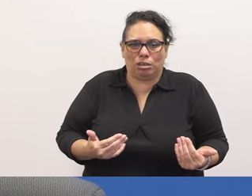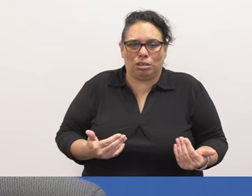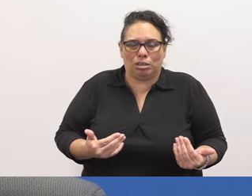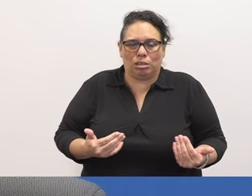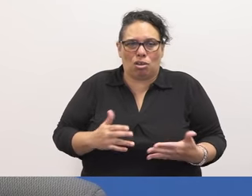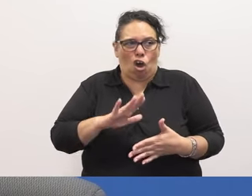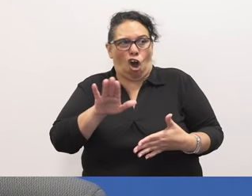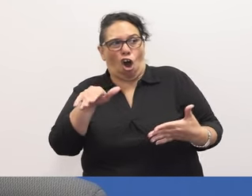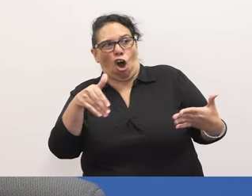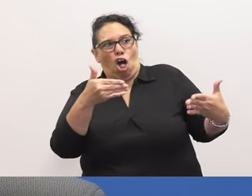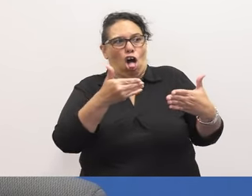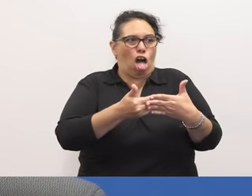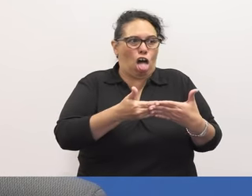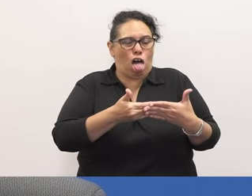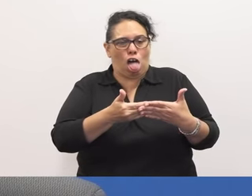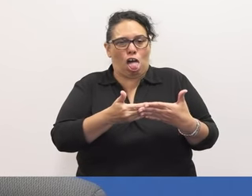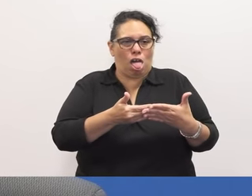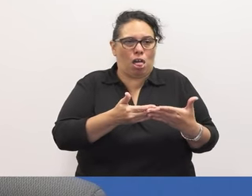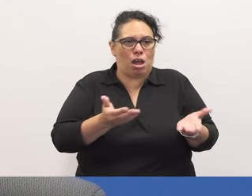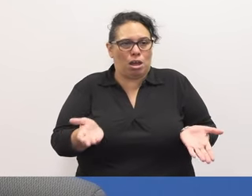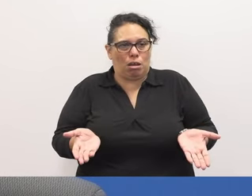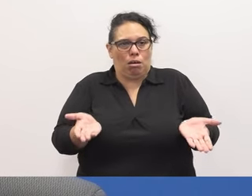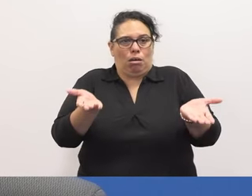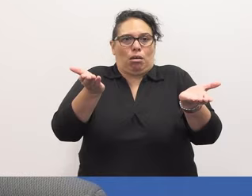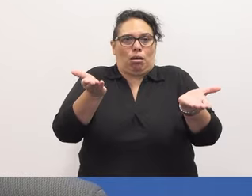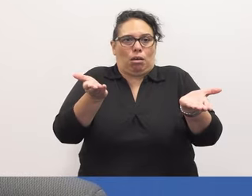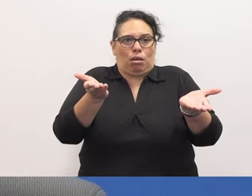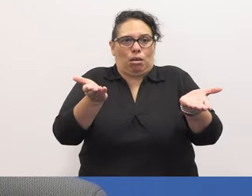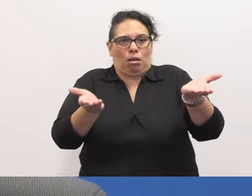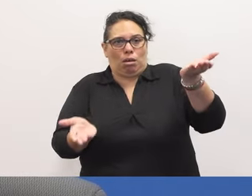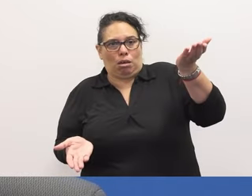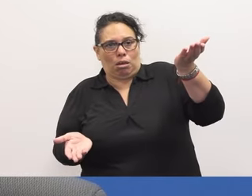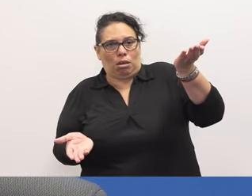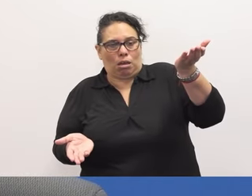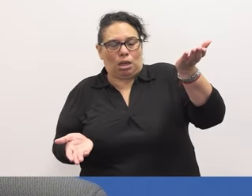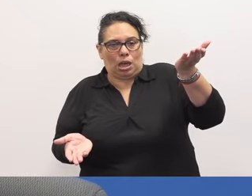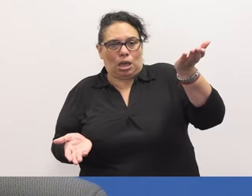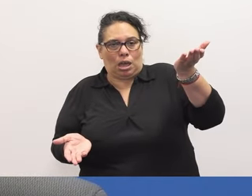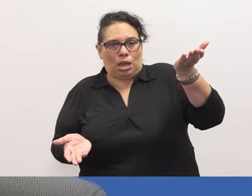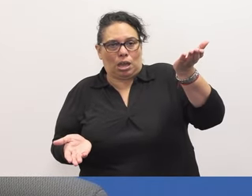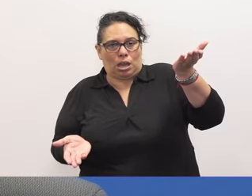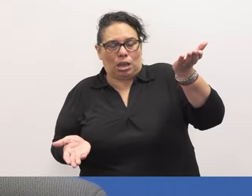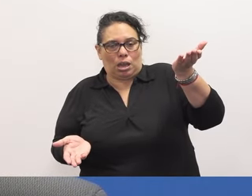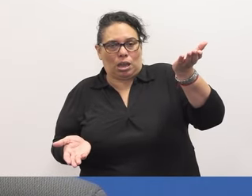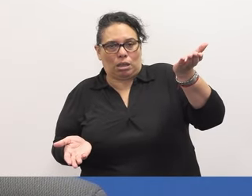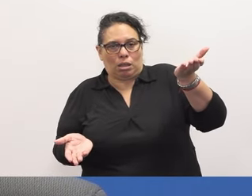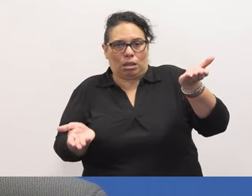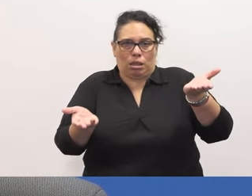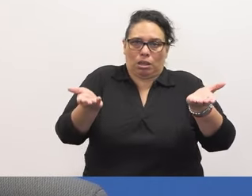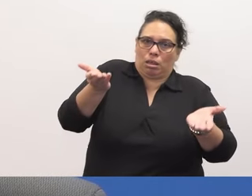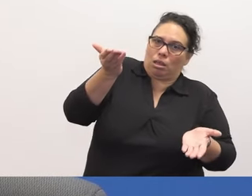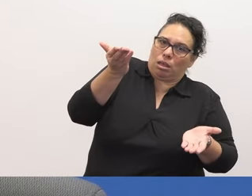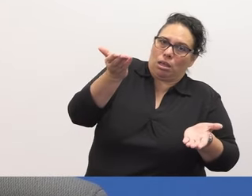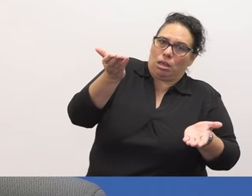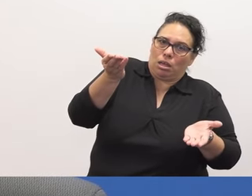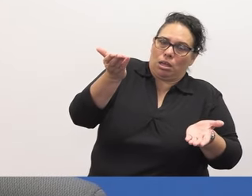because some boats get raised higher than others. So even if we raise the Black student boats, if all the other boats,